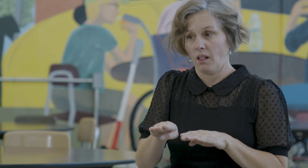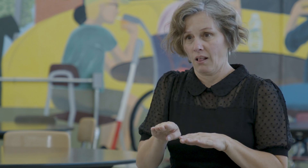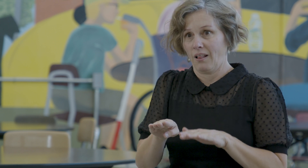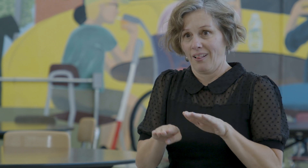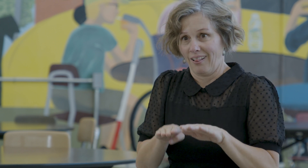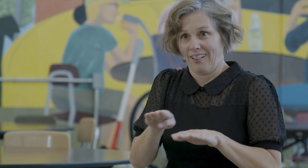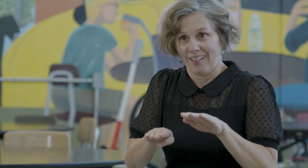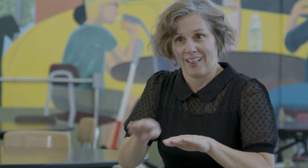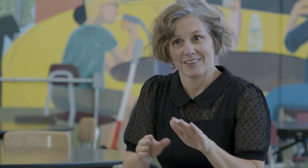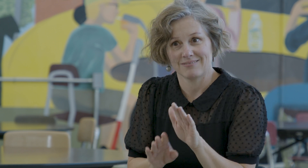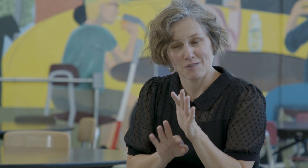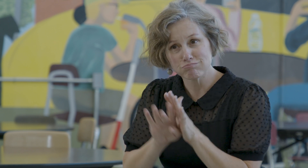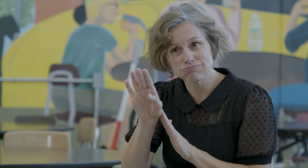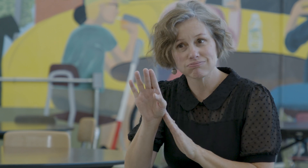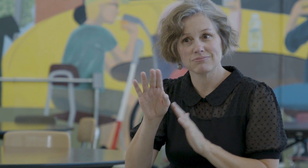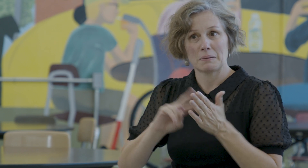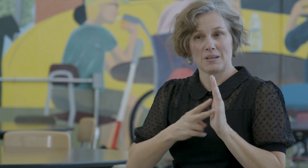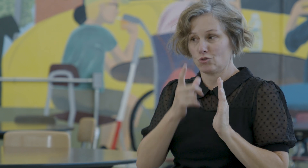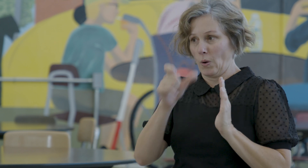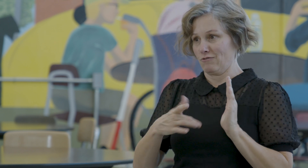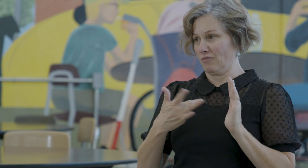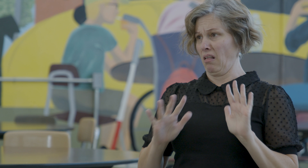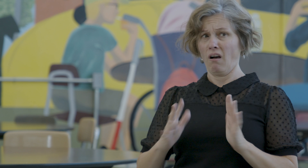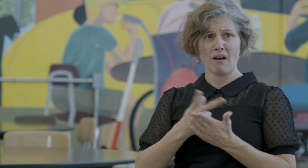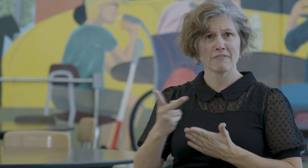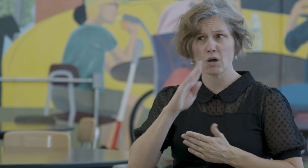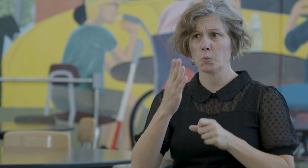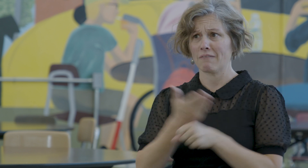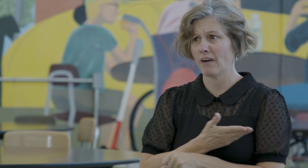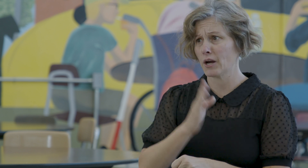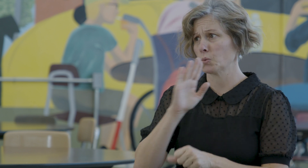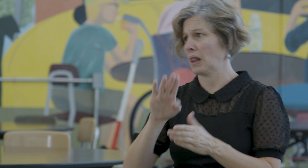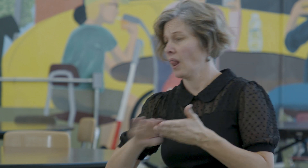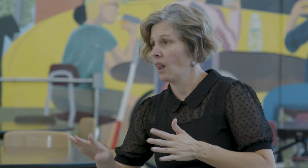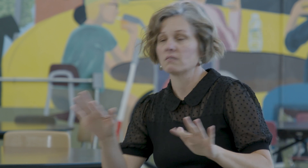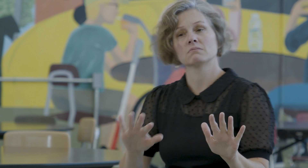Students learn by taking baby steps then progressing as they feel comfortable.